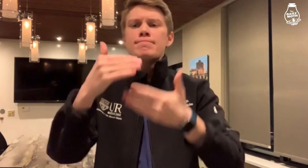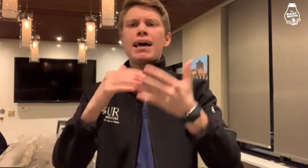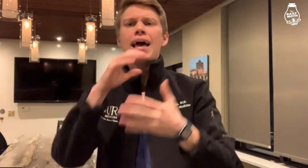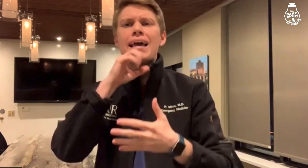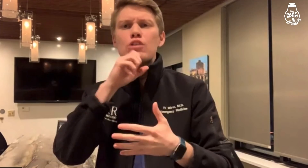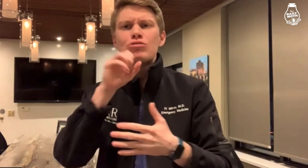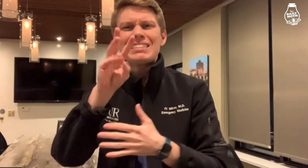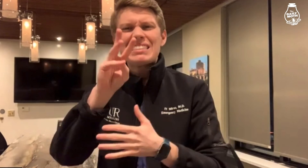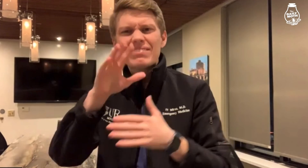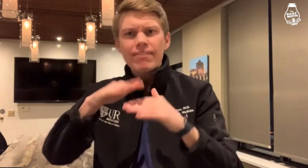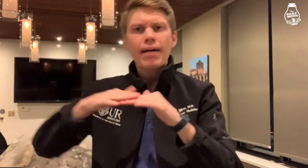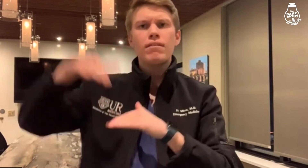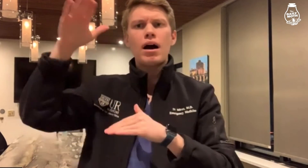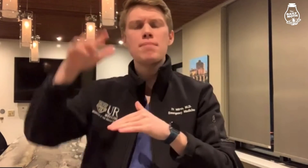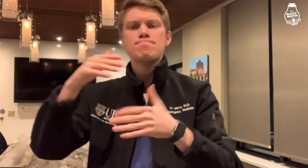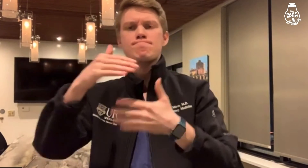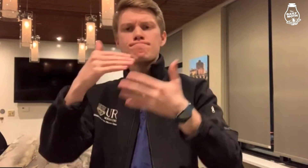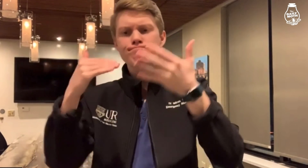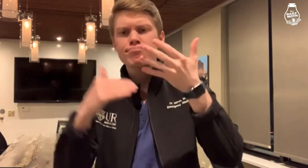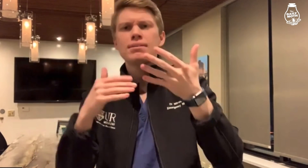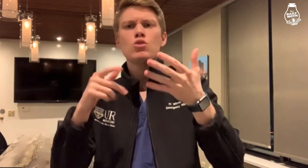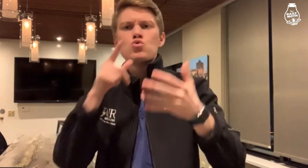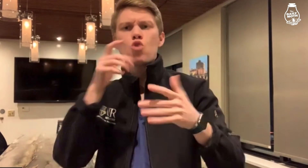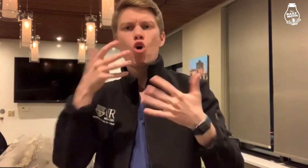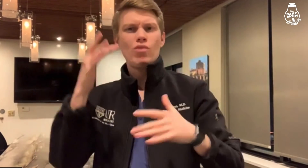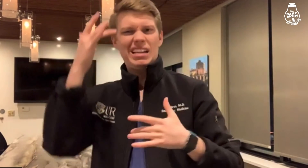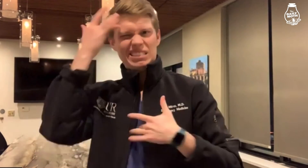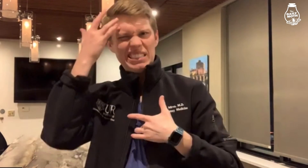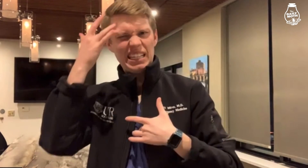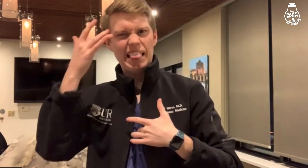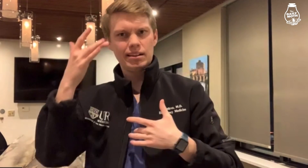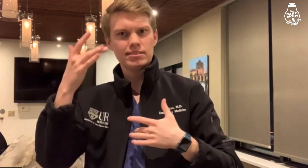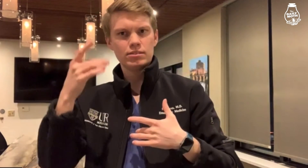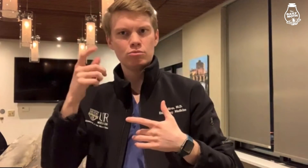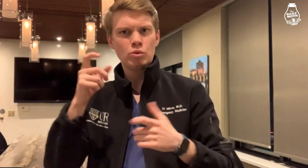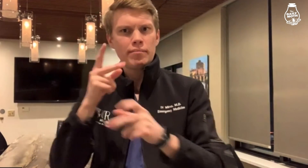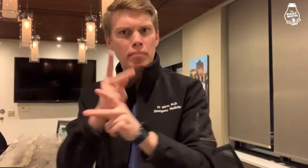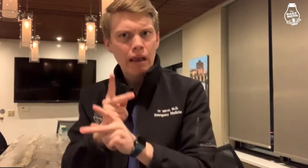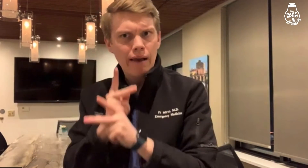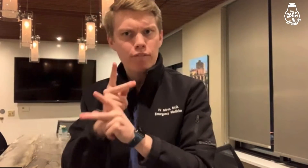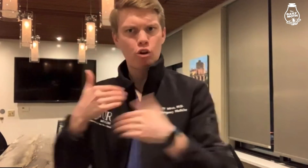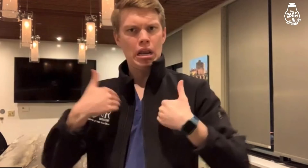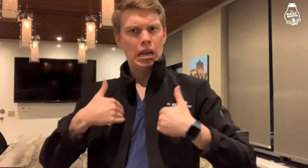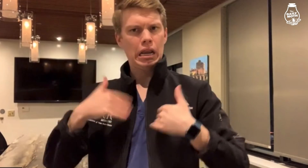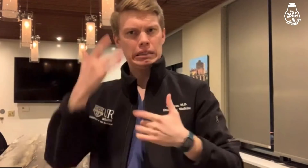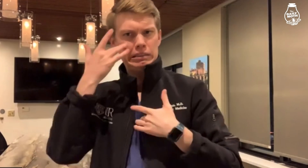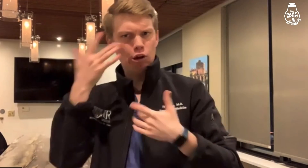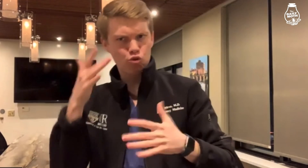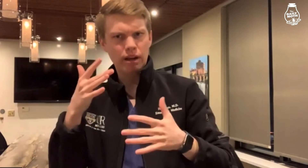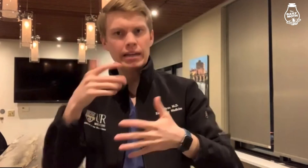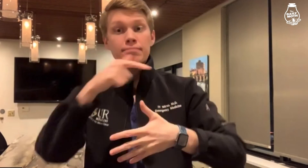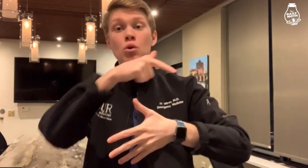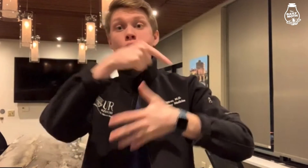The next group is those 65 years of age and those who already have diseases of the lungs.